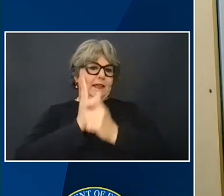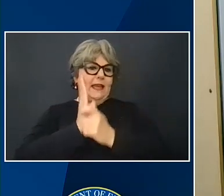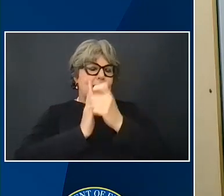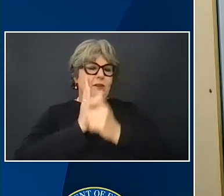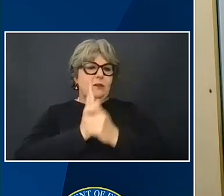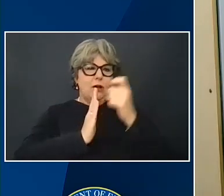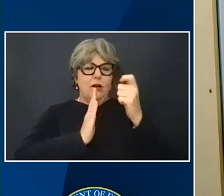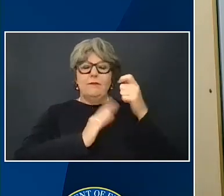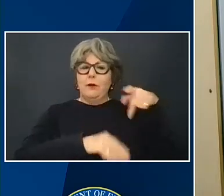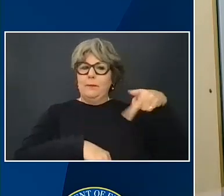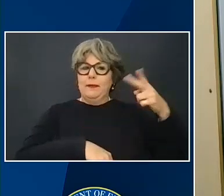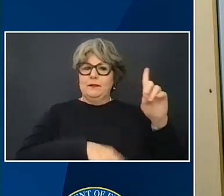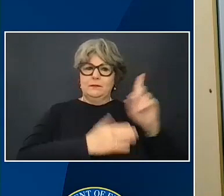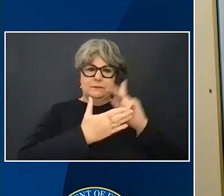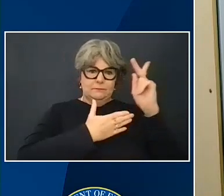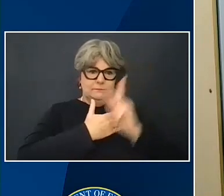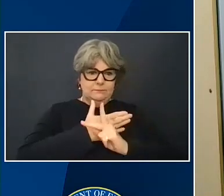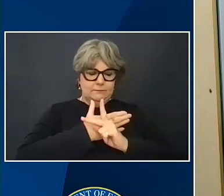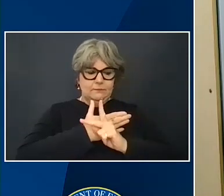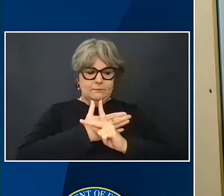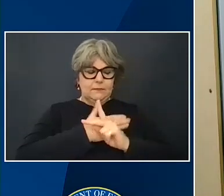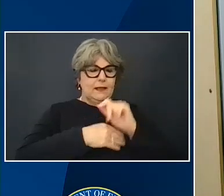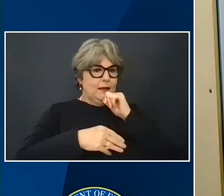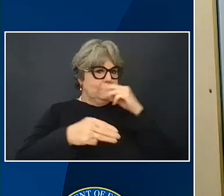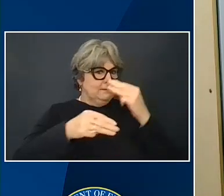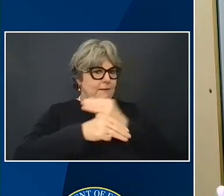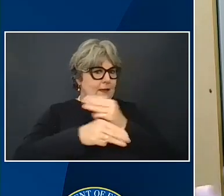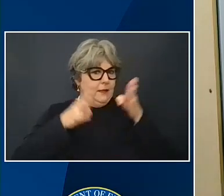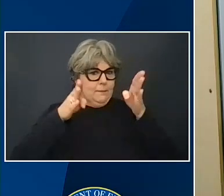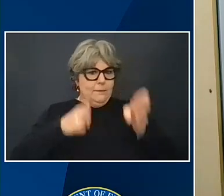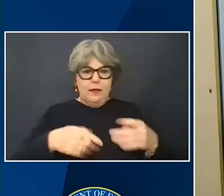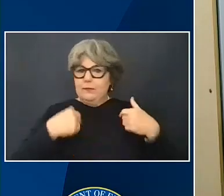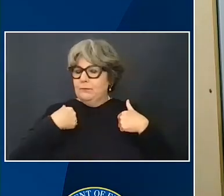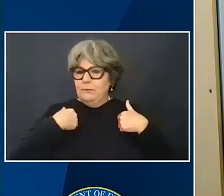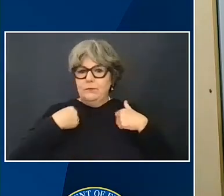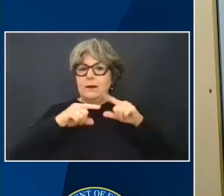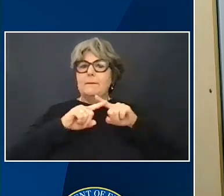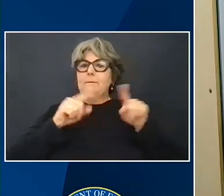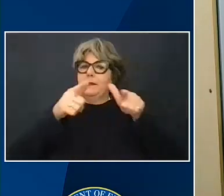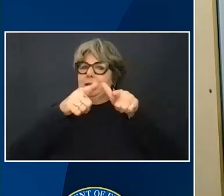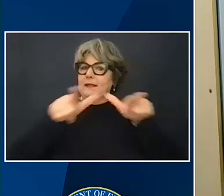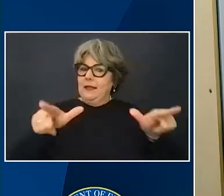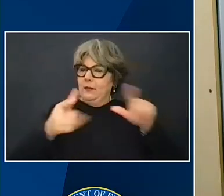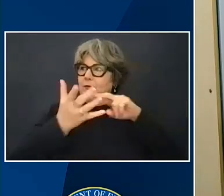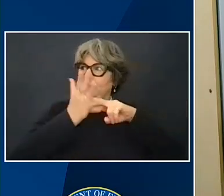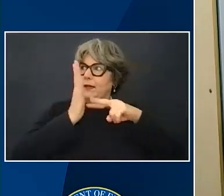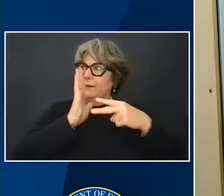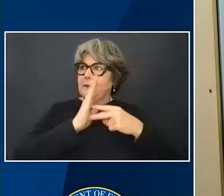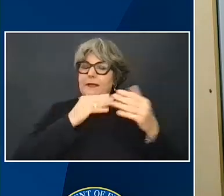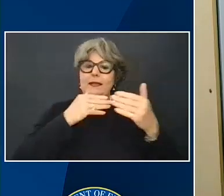this and it's really early and I'm not a math person, but I think this language would mean that even a program that takes